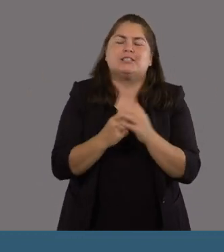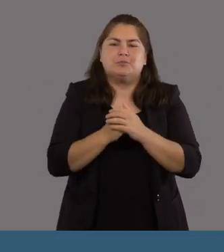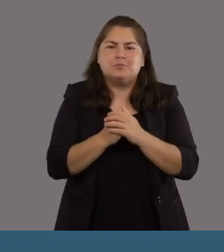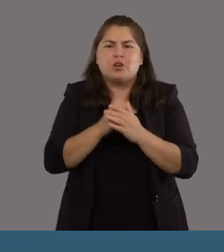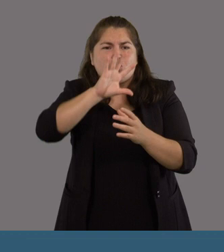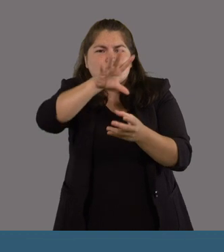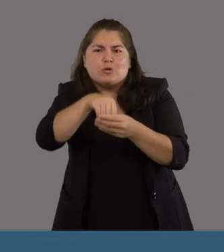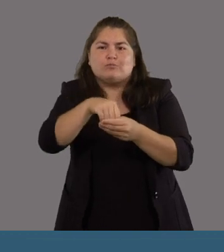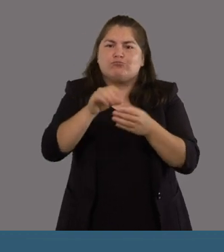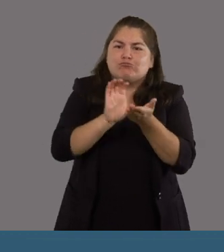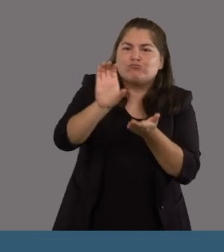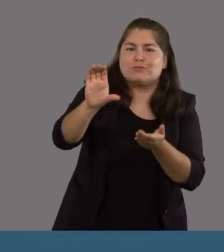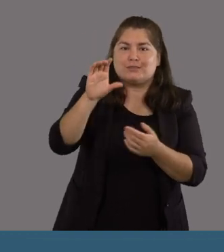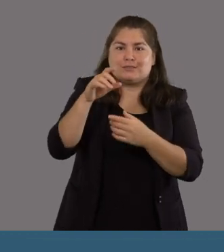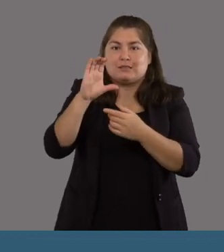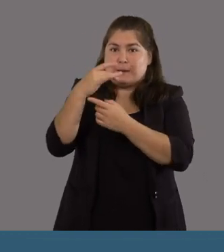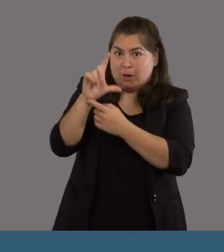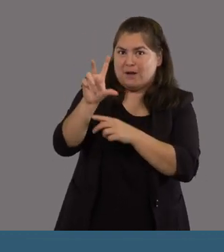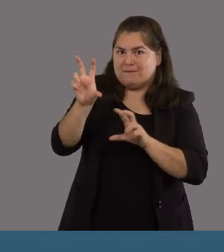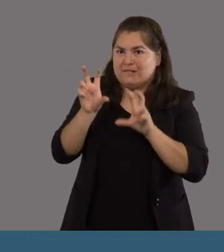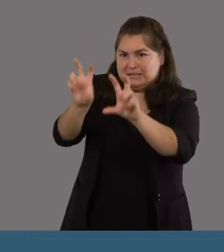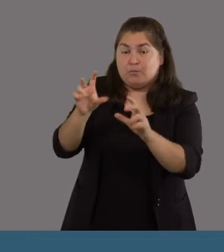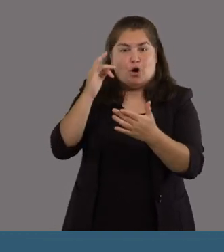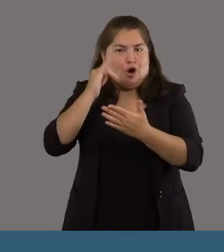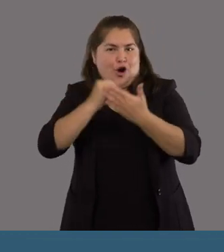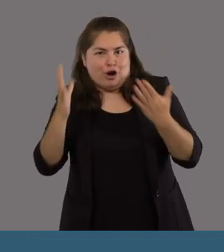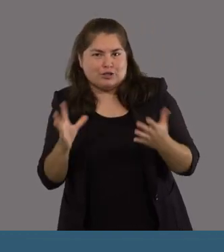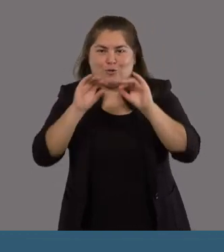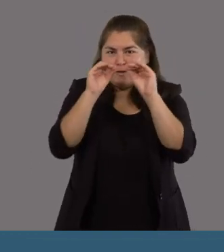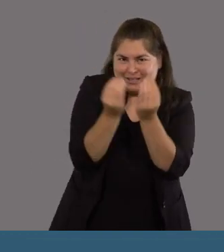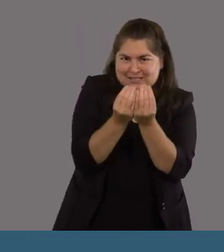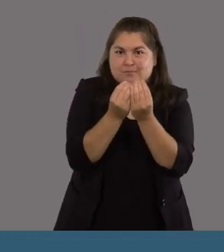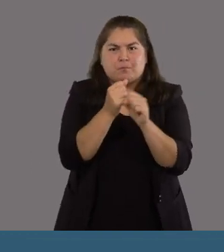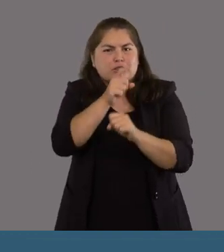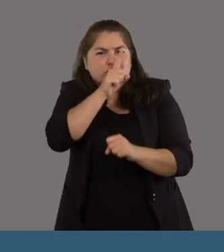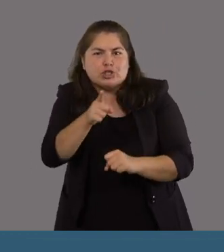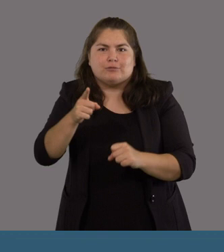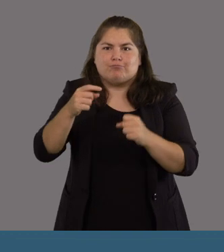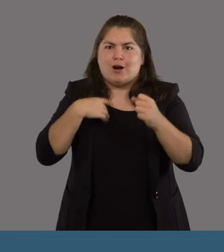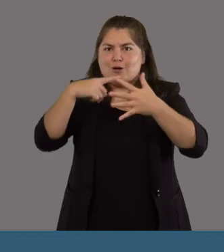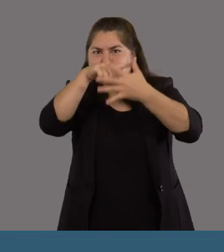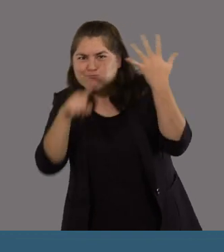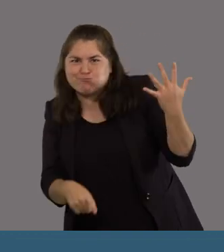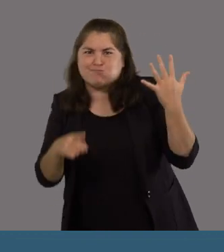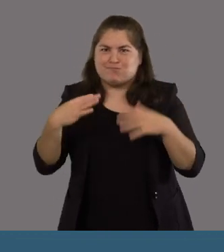include capital investments for artists and organizations, ensure that as many applications